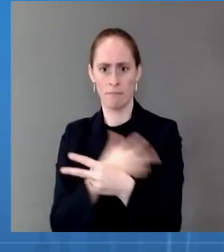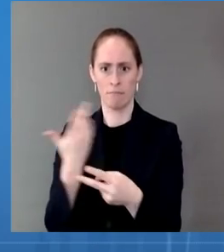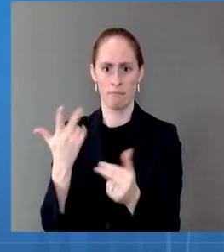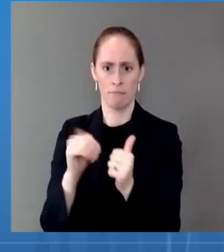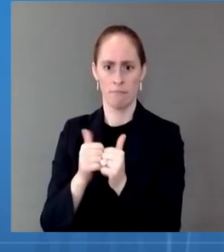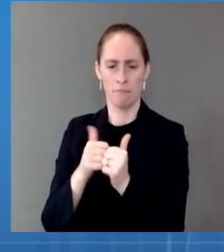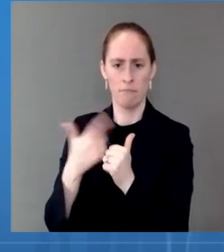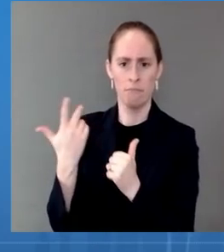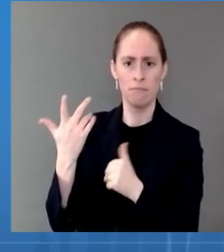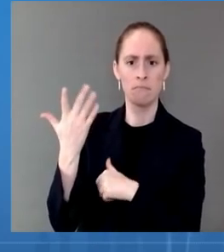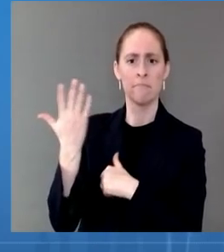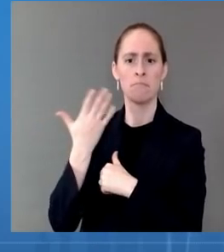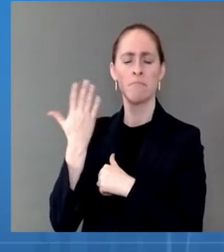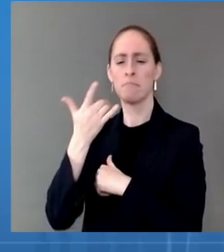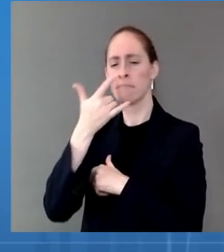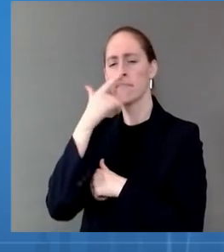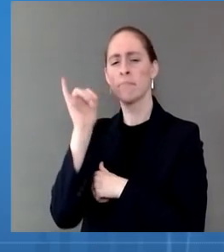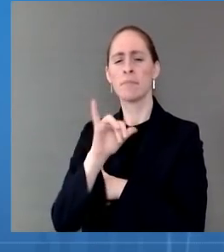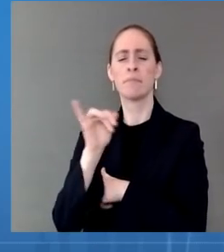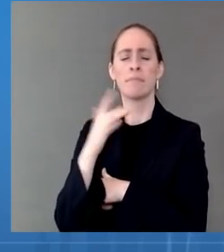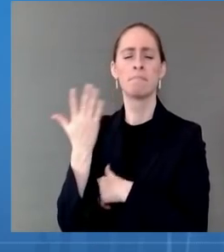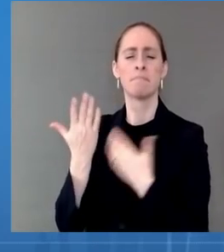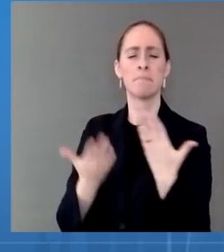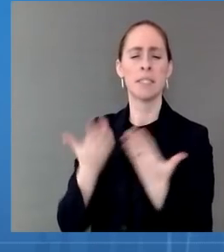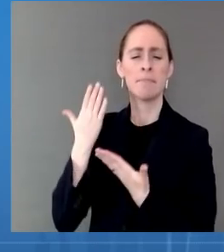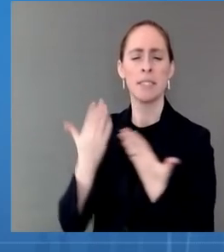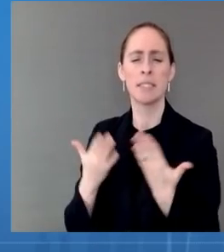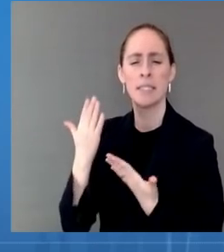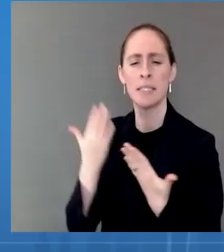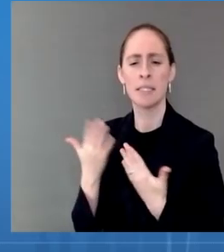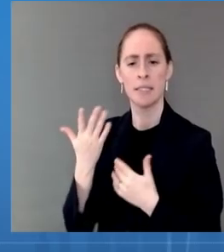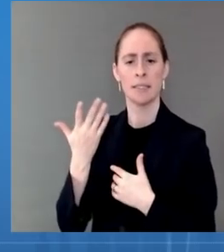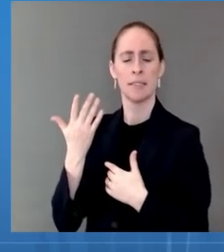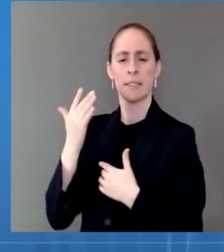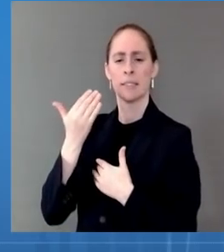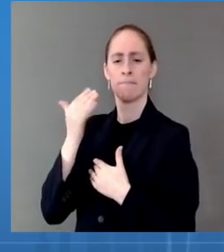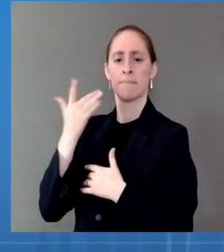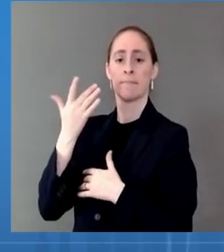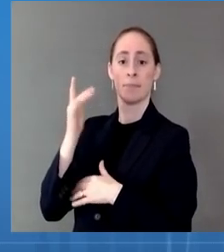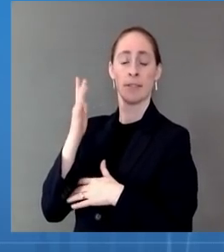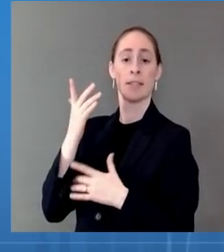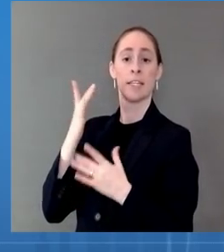on the first bullet here. Preliminary data as of a couple of days ago